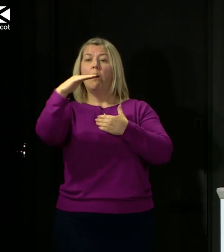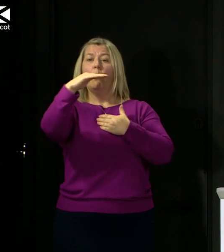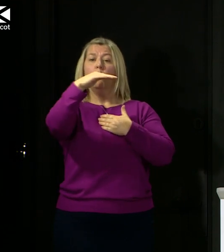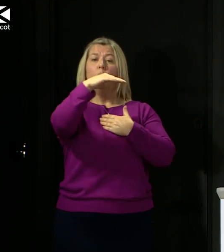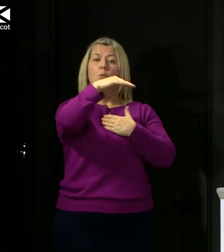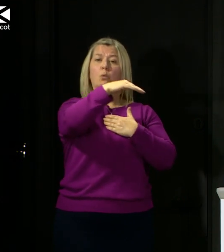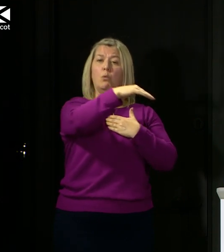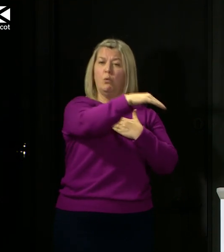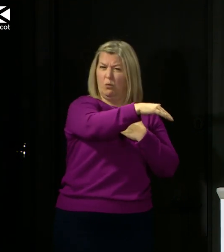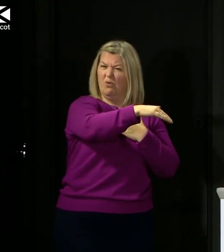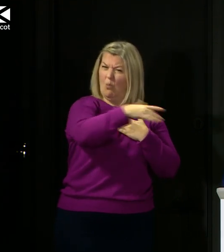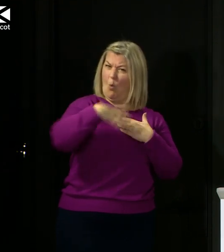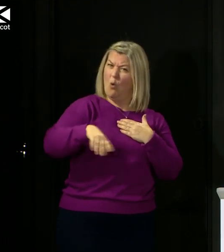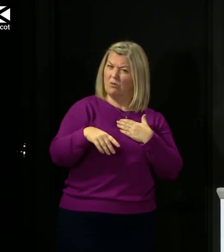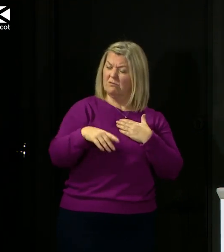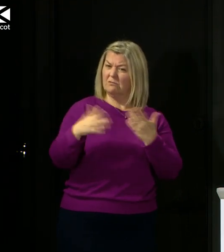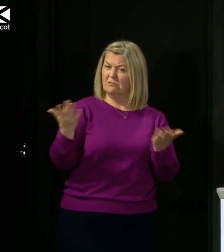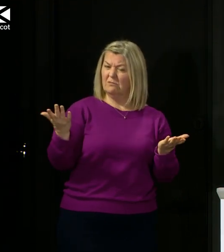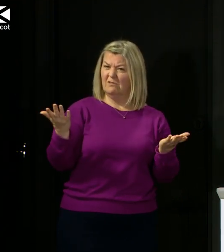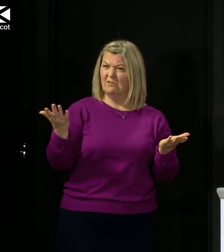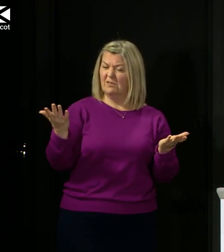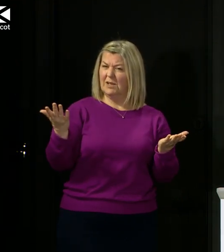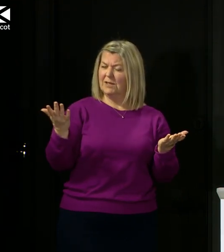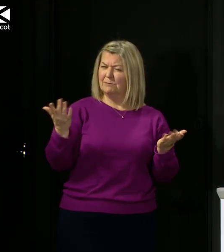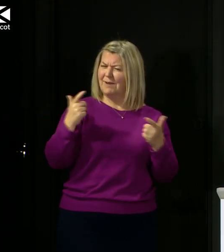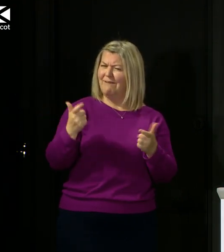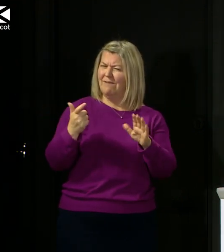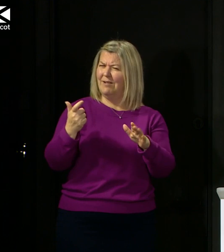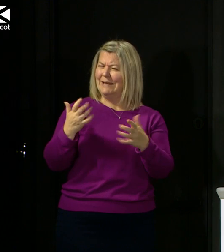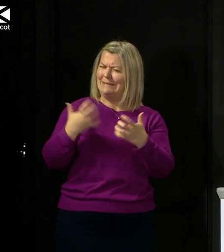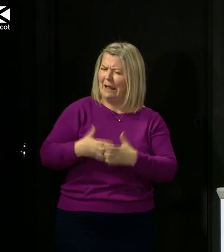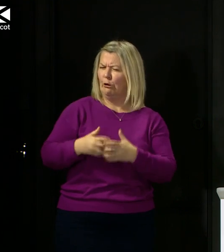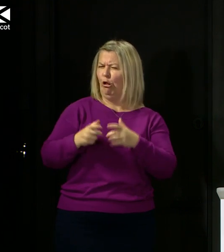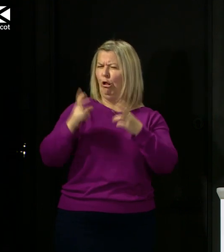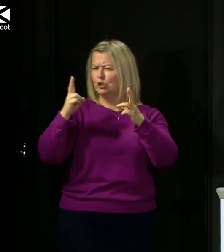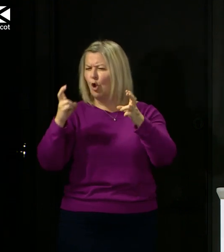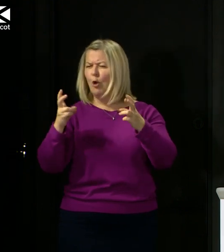we have go to, I think, just be careful about some of the technical terms we are using,